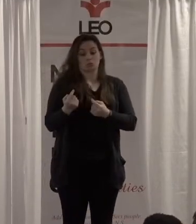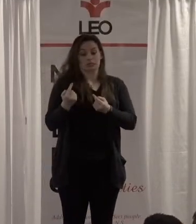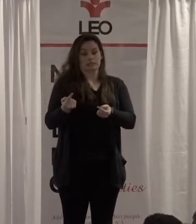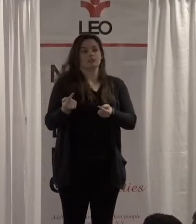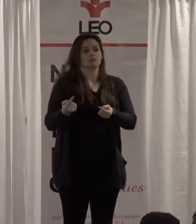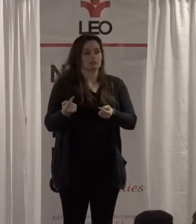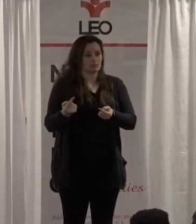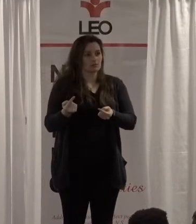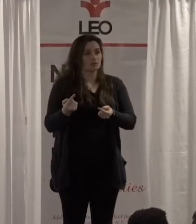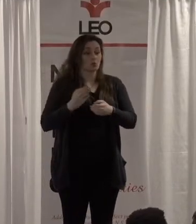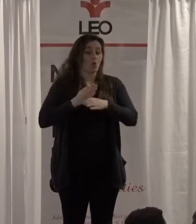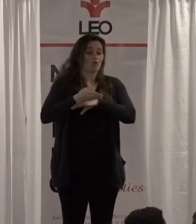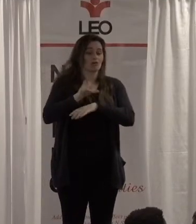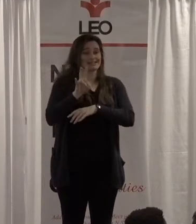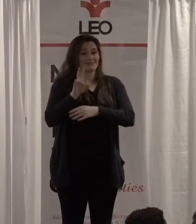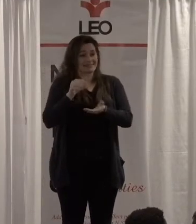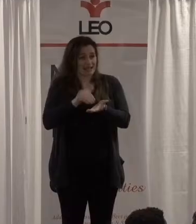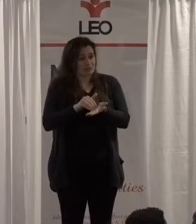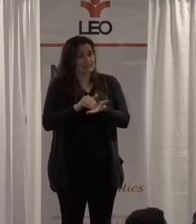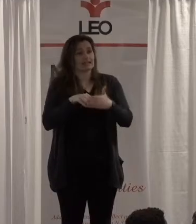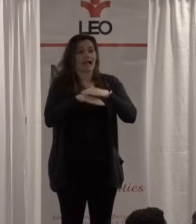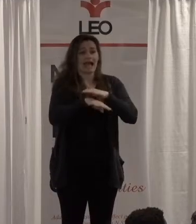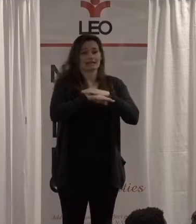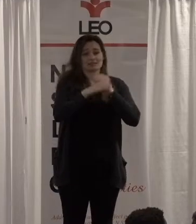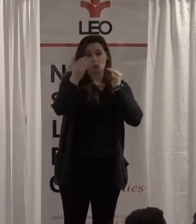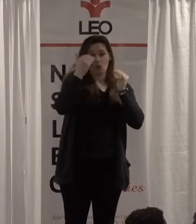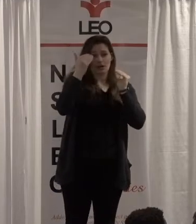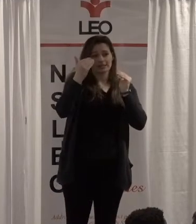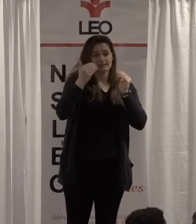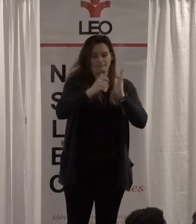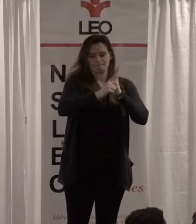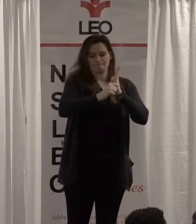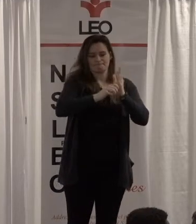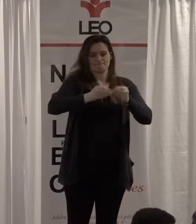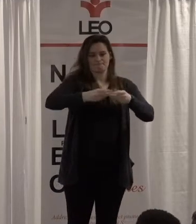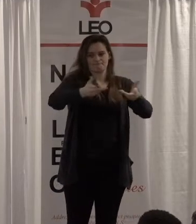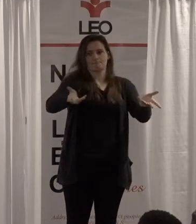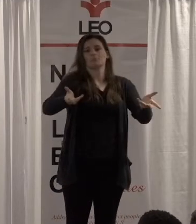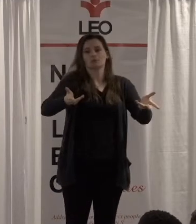ACCESS AWARENESS POSTERS AND POSTCARDS SENT OUT TO SUPPORT THESE ORGANIZATIONS